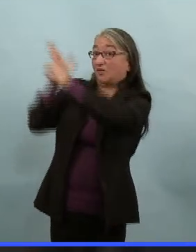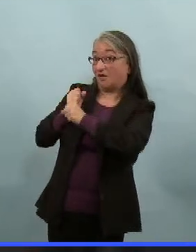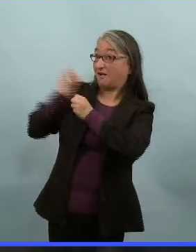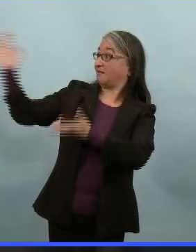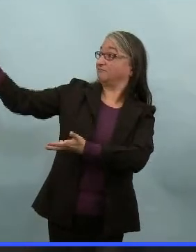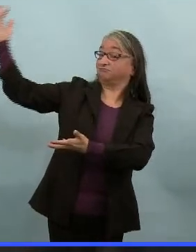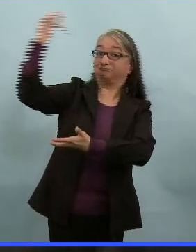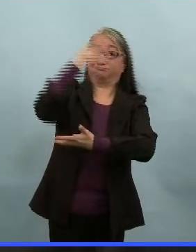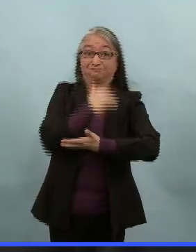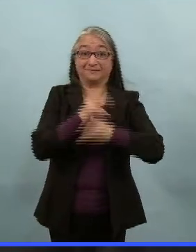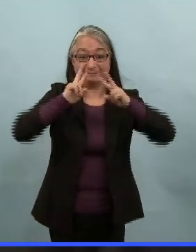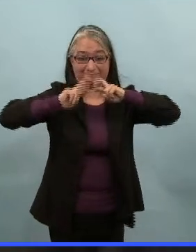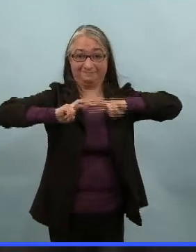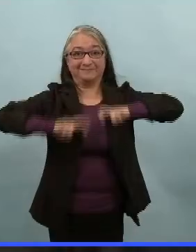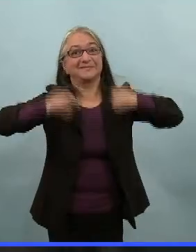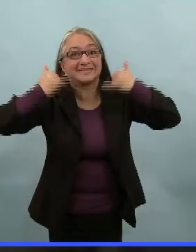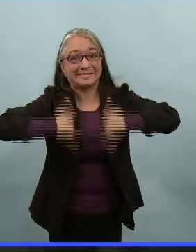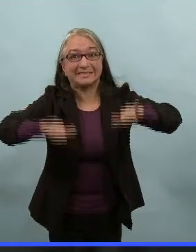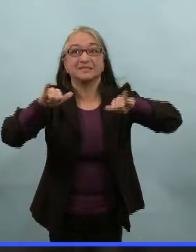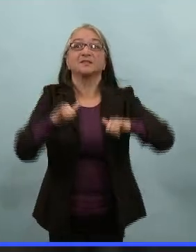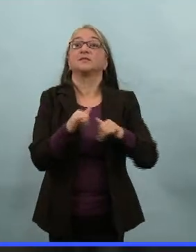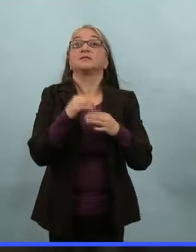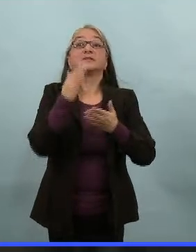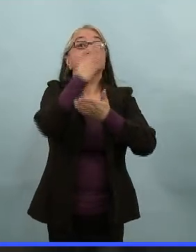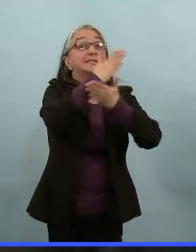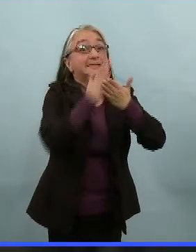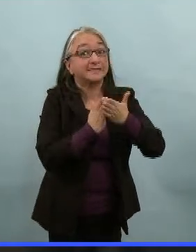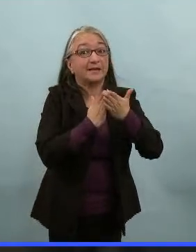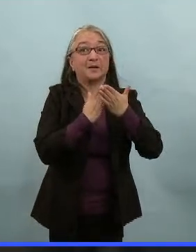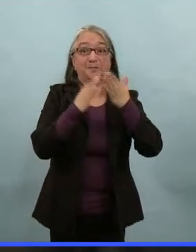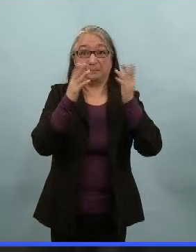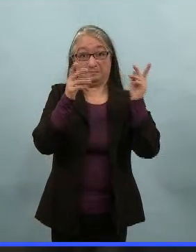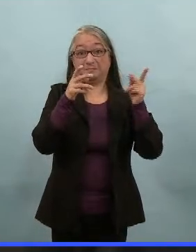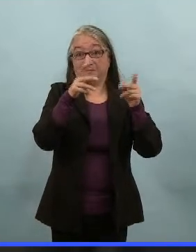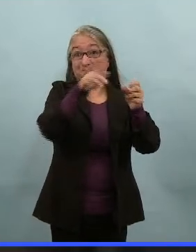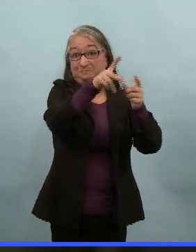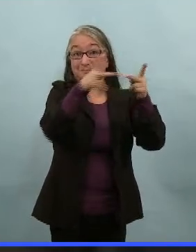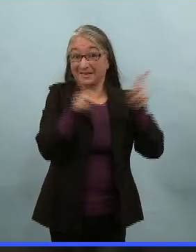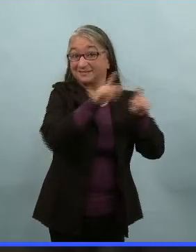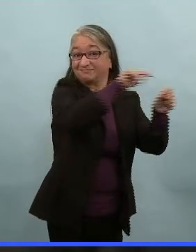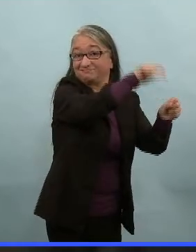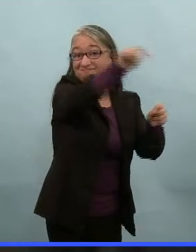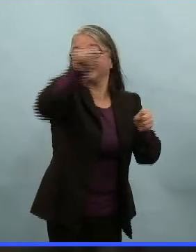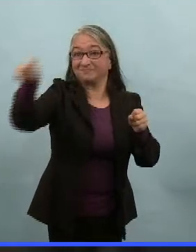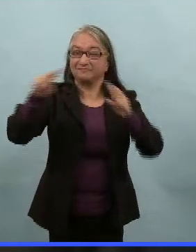further ahead of us and and it's still too early to tell what that severity is early studies have